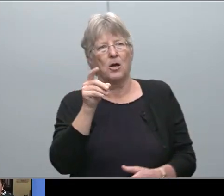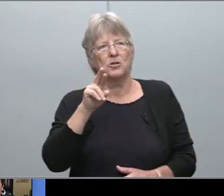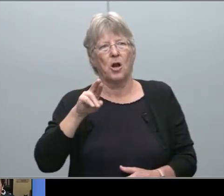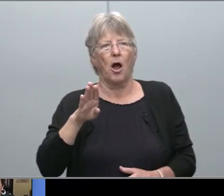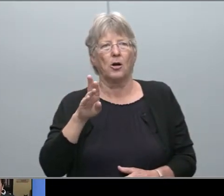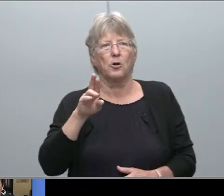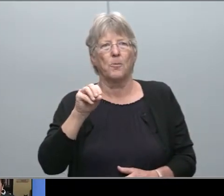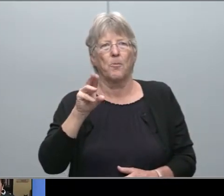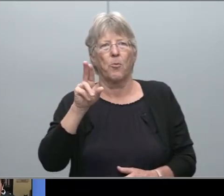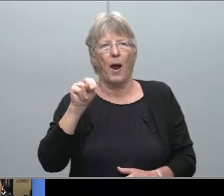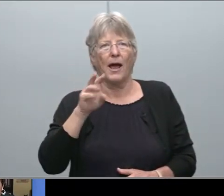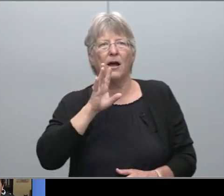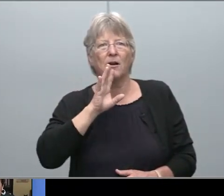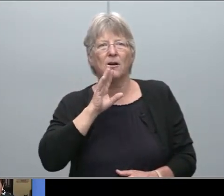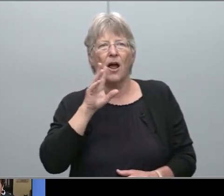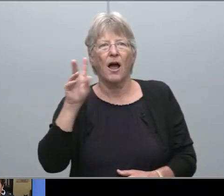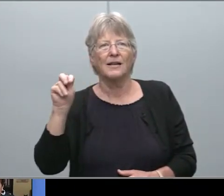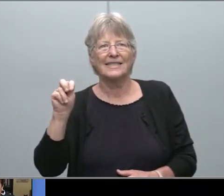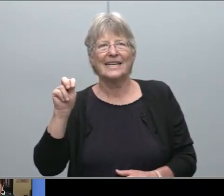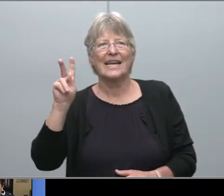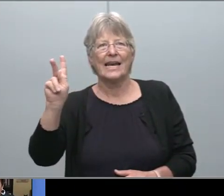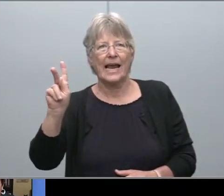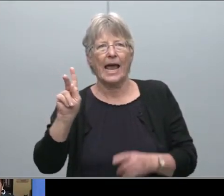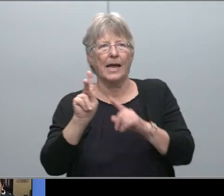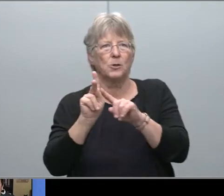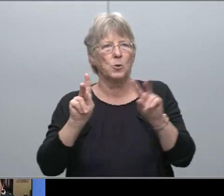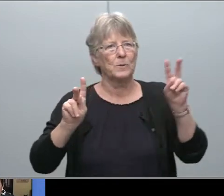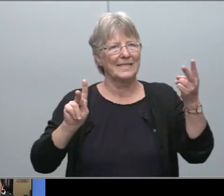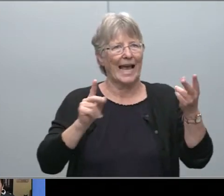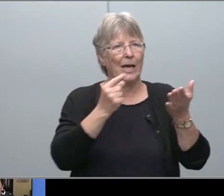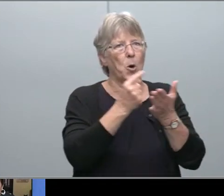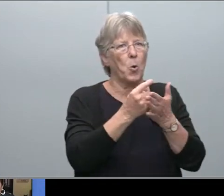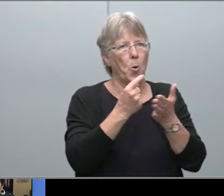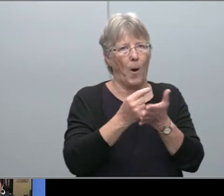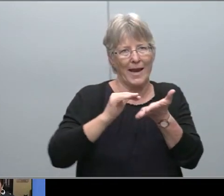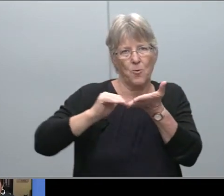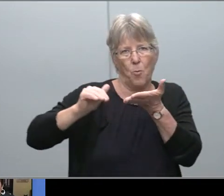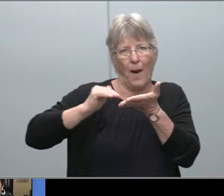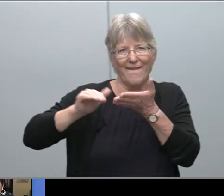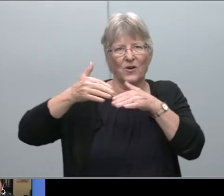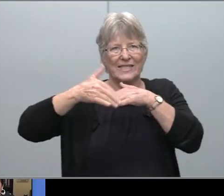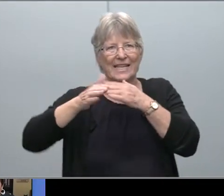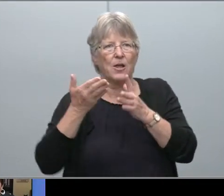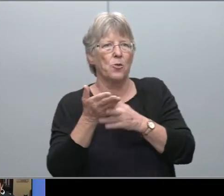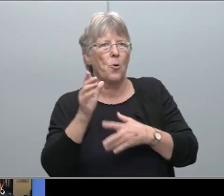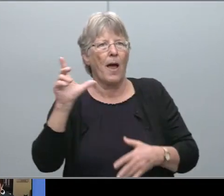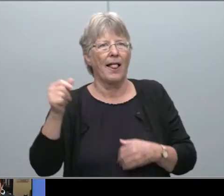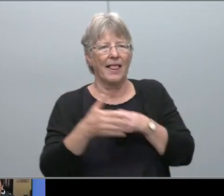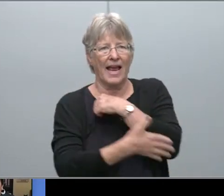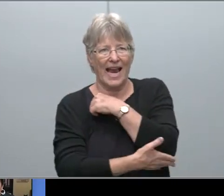and she is the Chief Business Officer of Financial Services. And so she couldn't be here tonight,